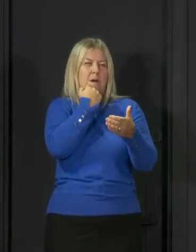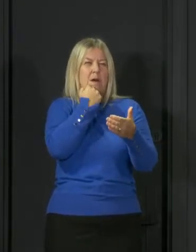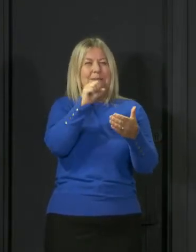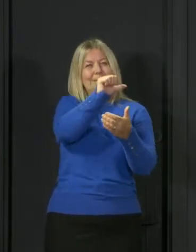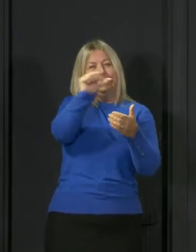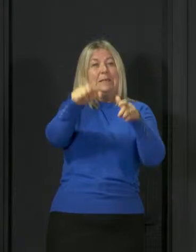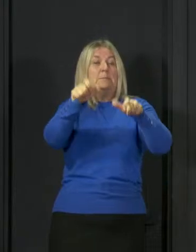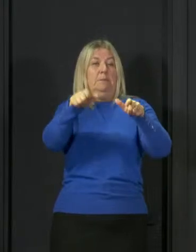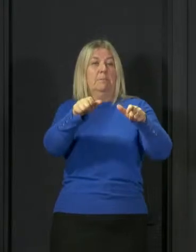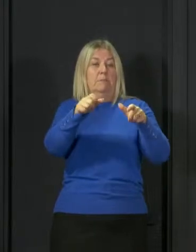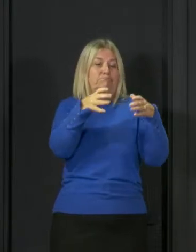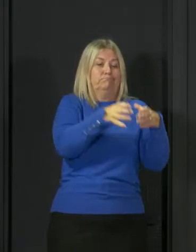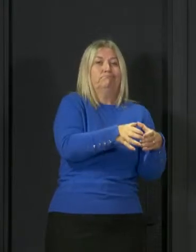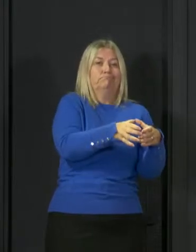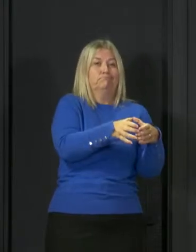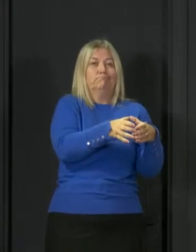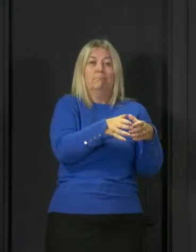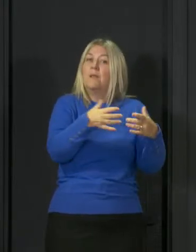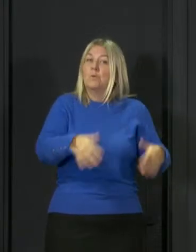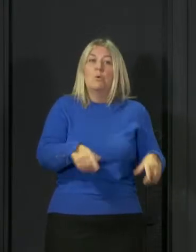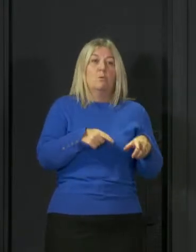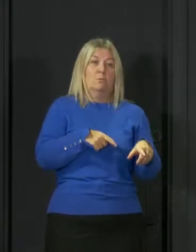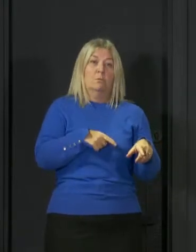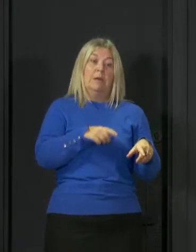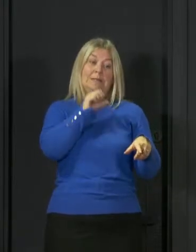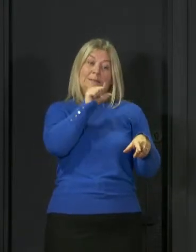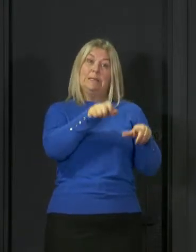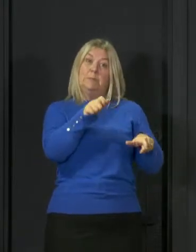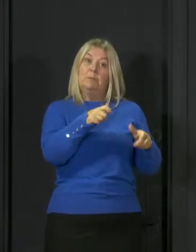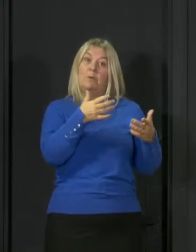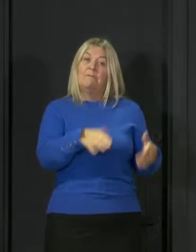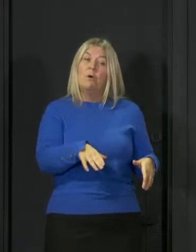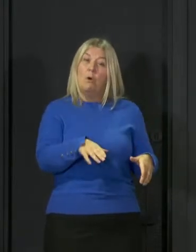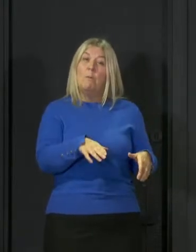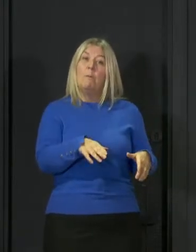six people and to ensure that those six people don't come from any more than two households.